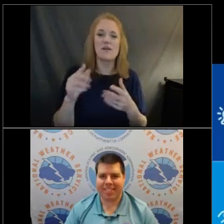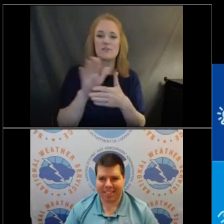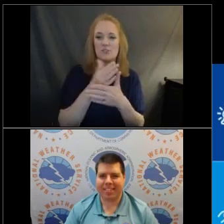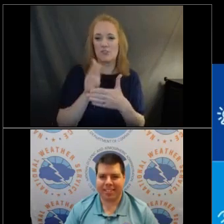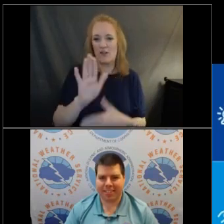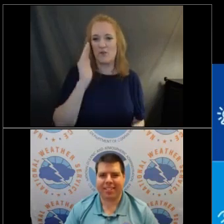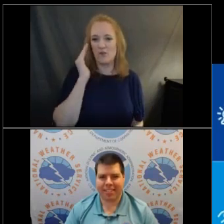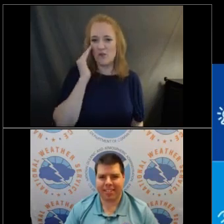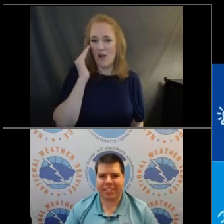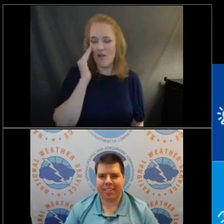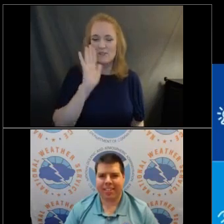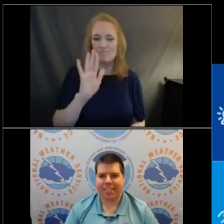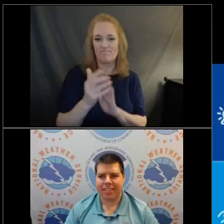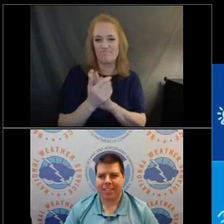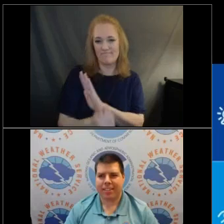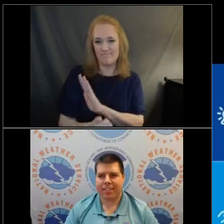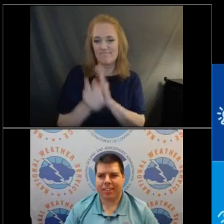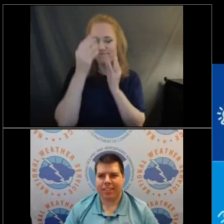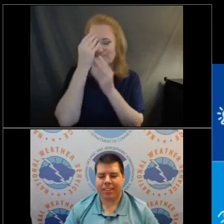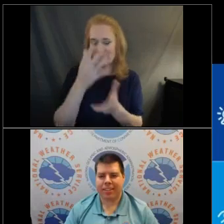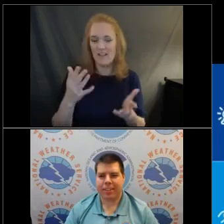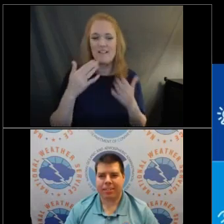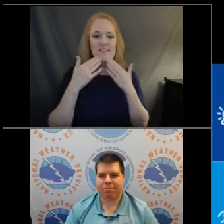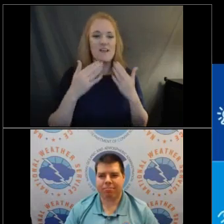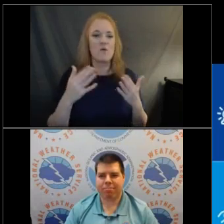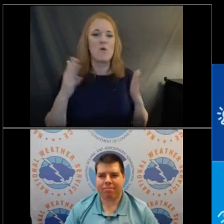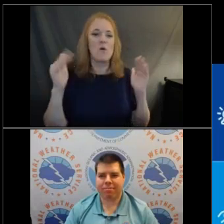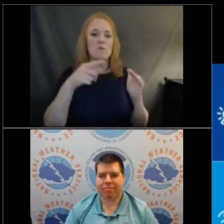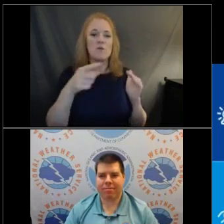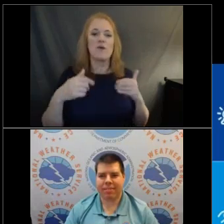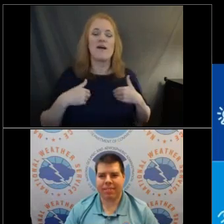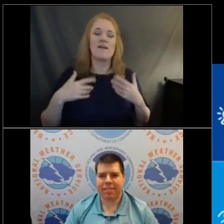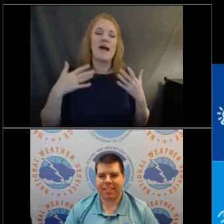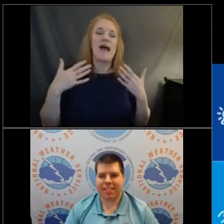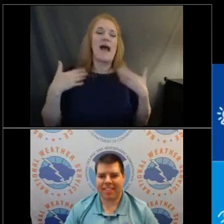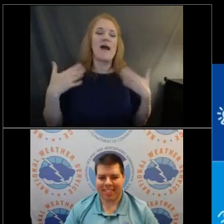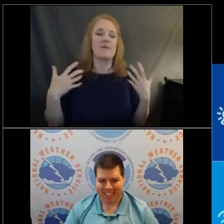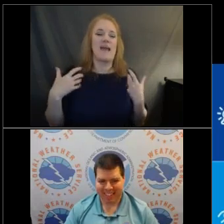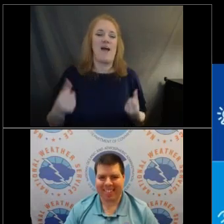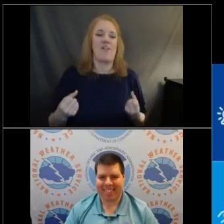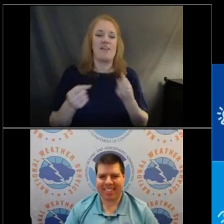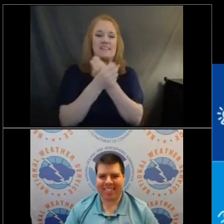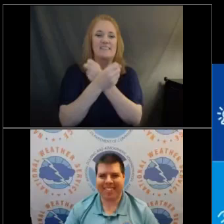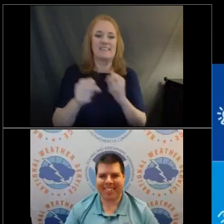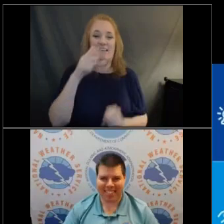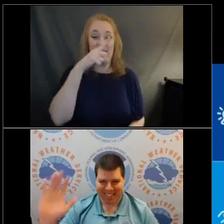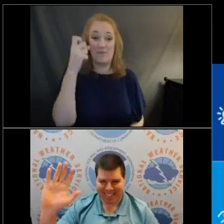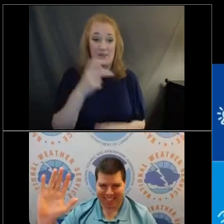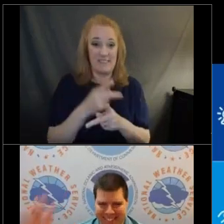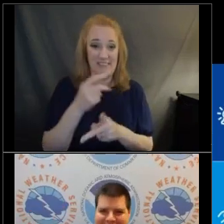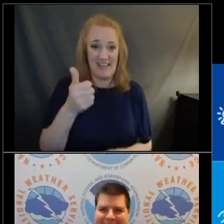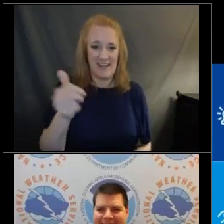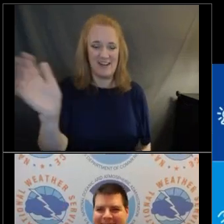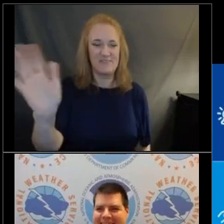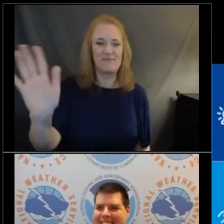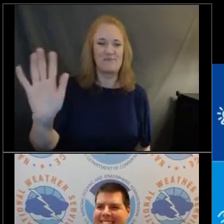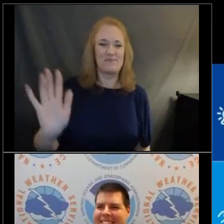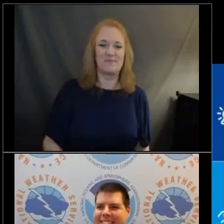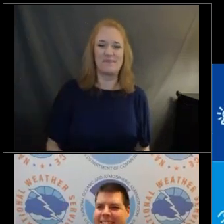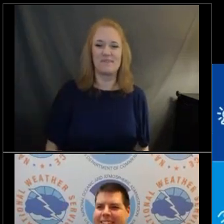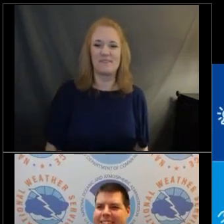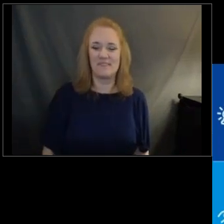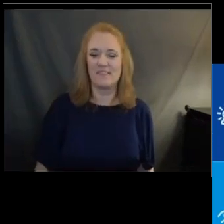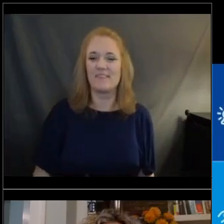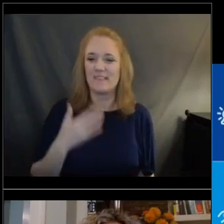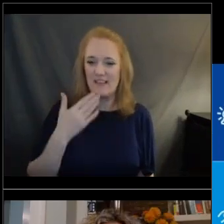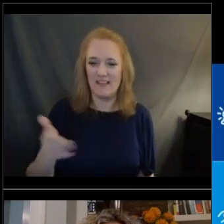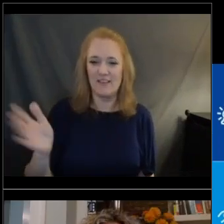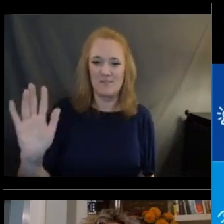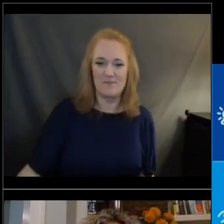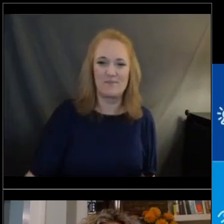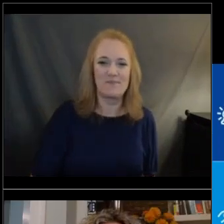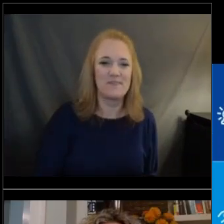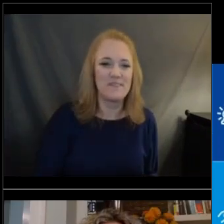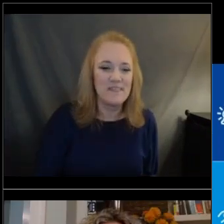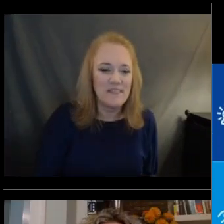and I hope everyone has a happy, healthy and safe summer. Take care everyone, thank you.